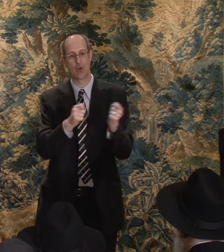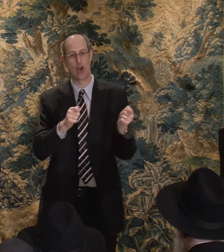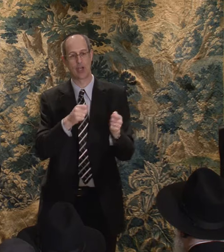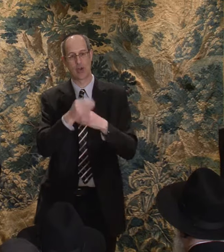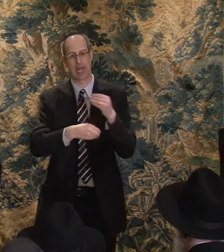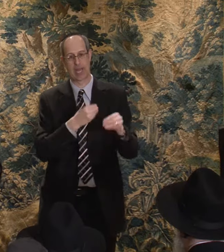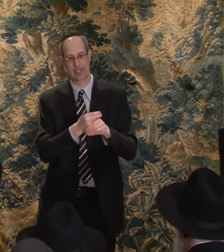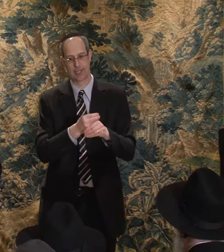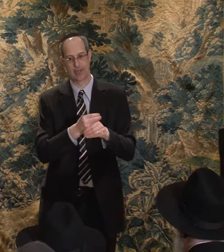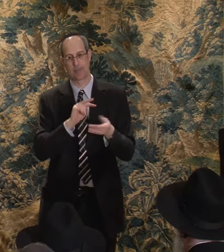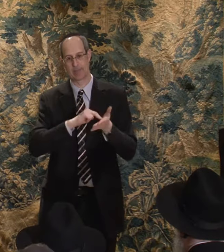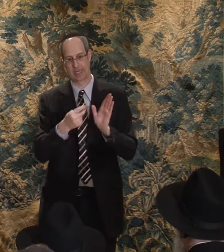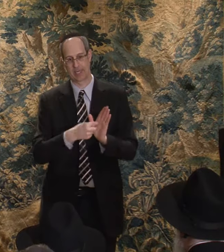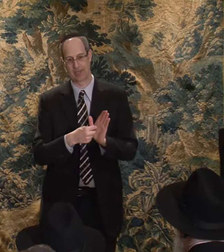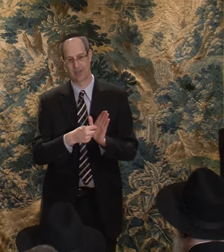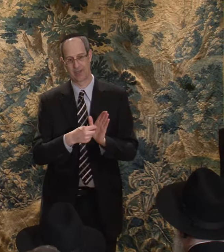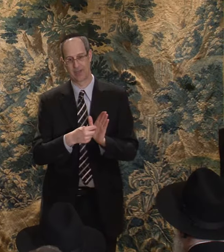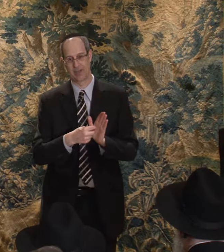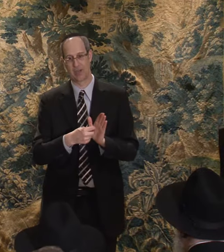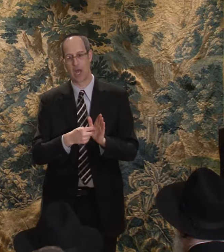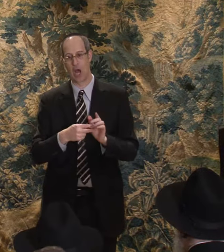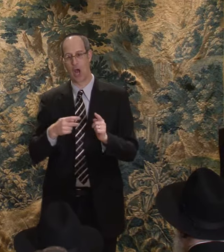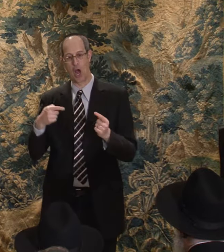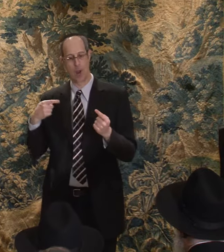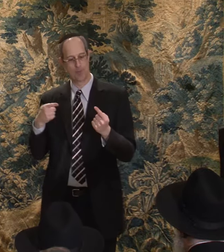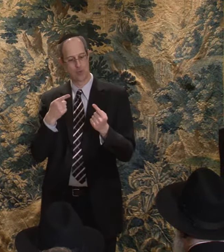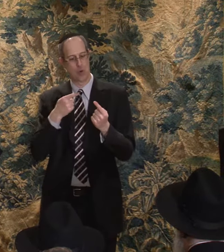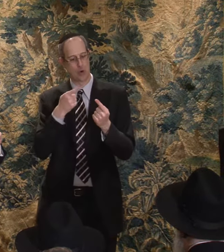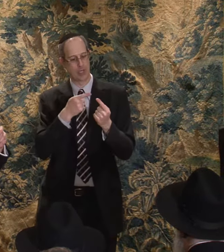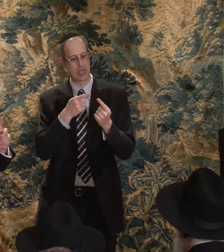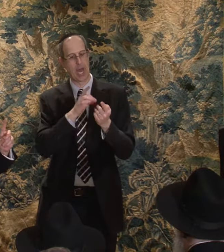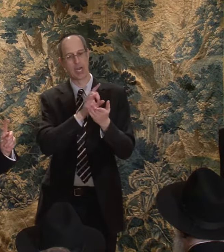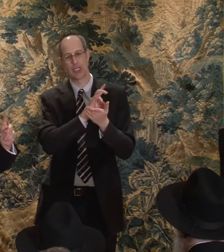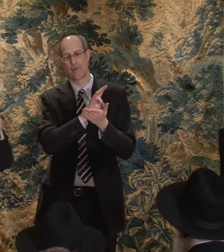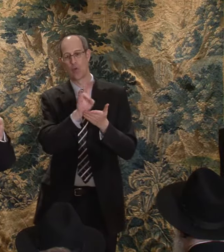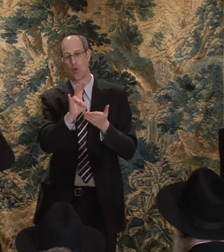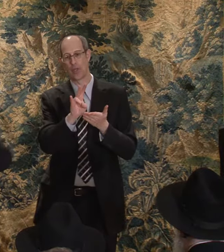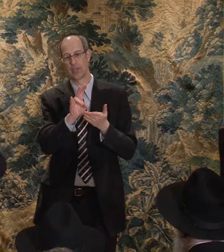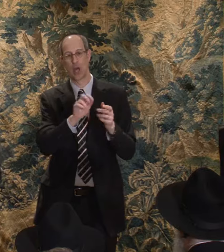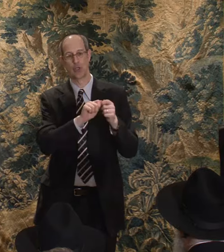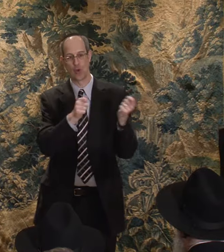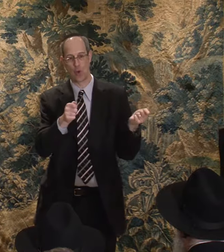about we come towards shrews not only Tyra but the hasit of life to